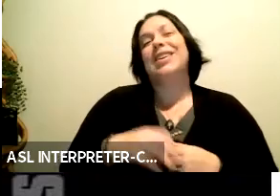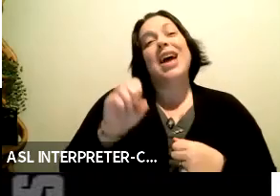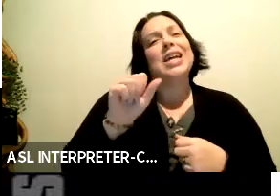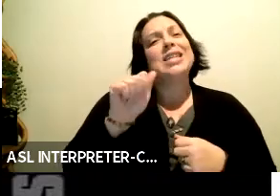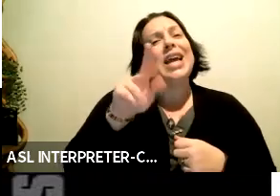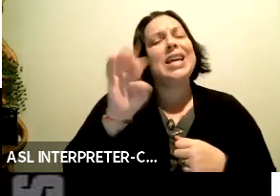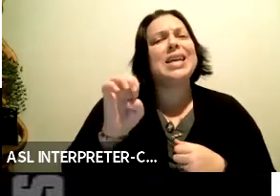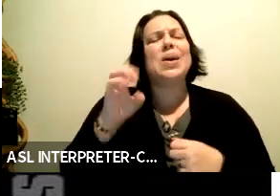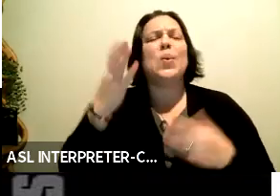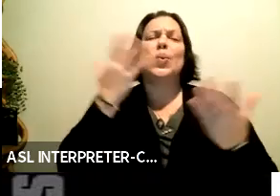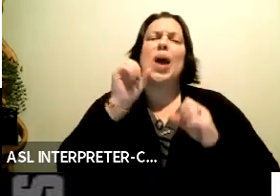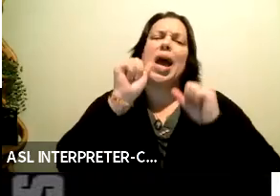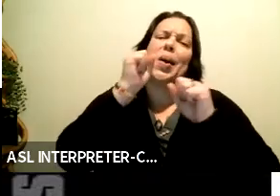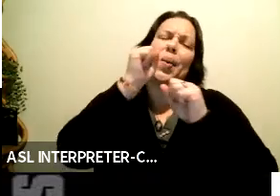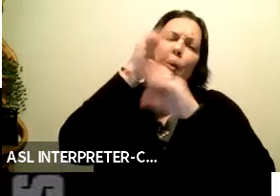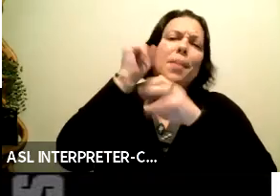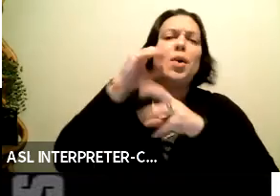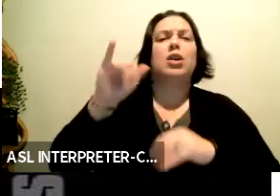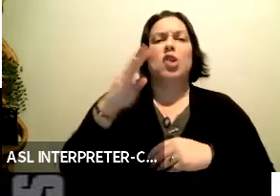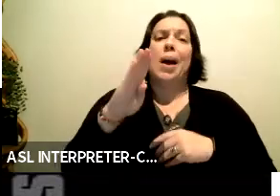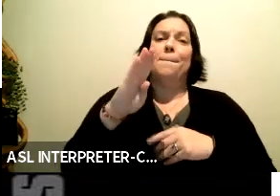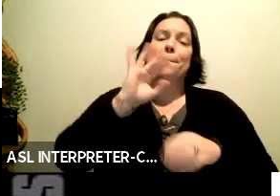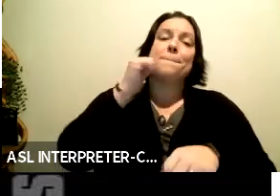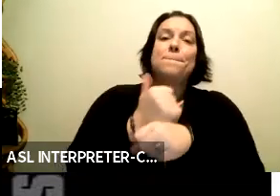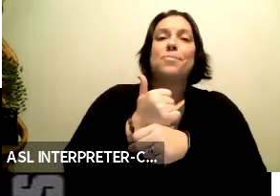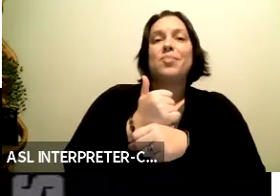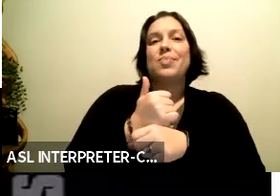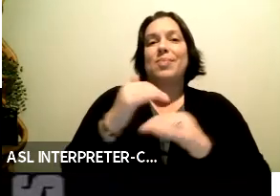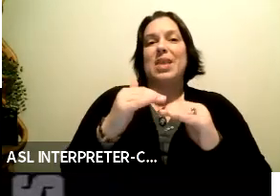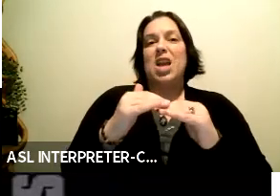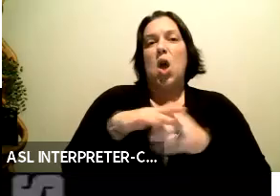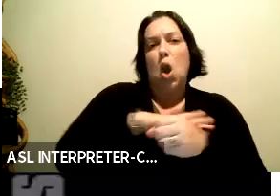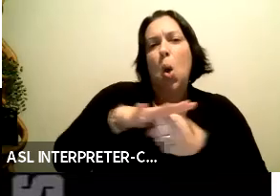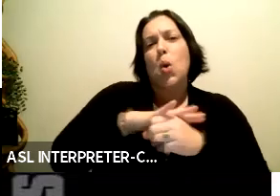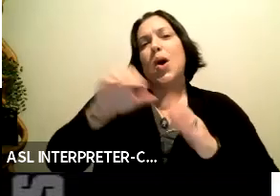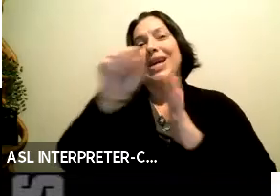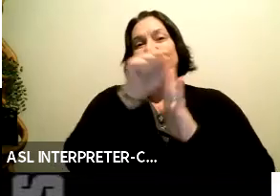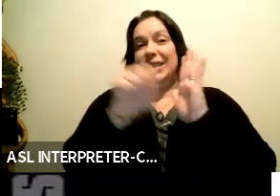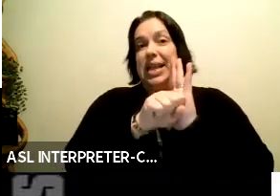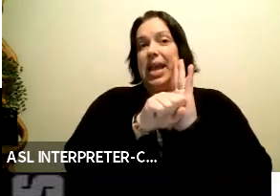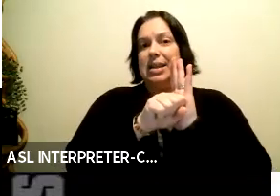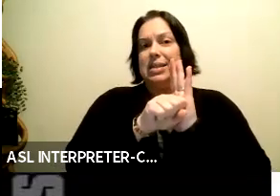of creating a national and state access and functional needs call where different states